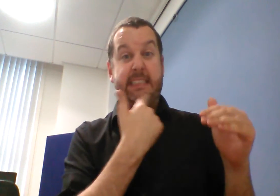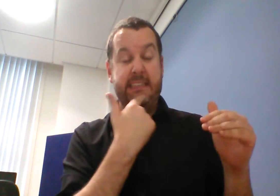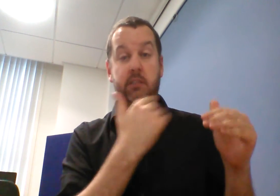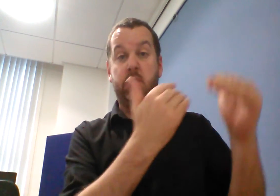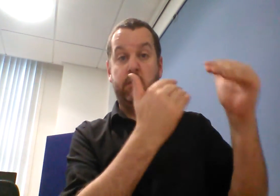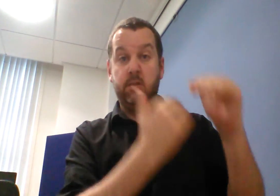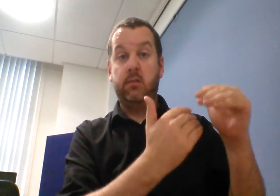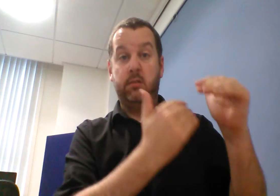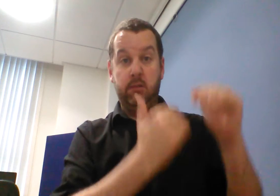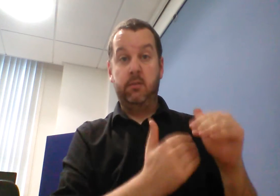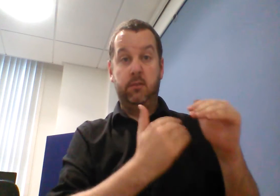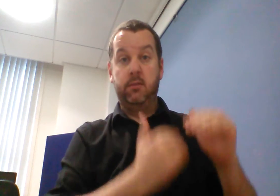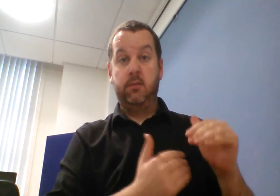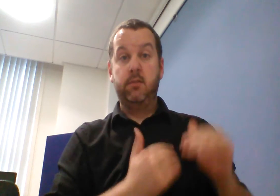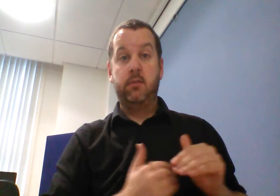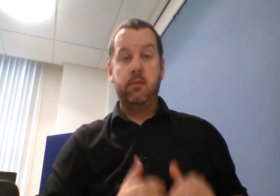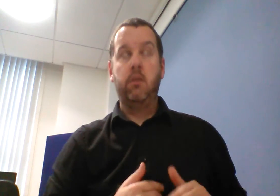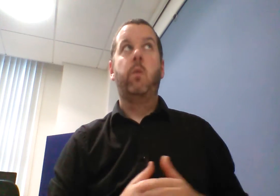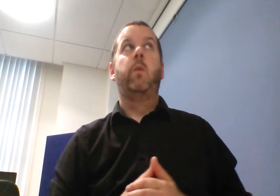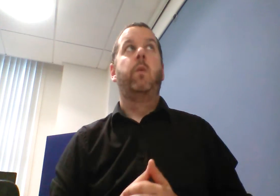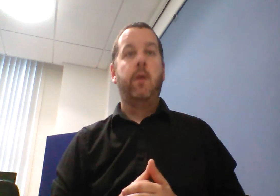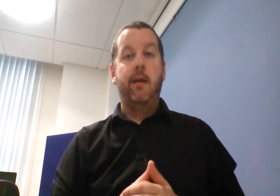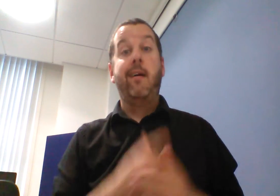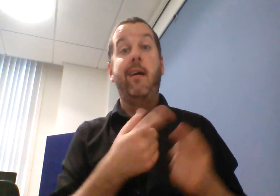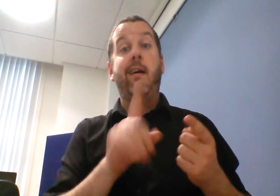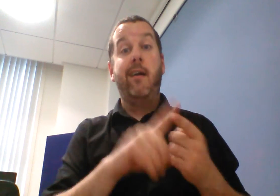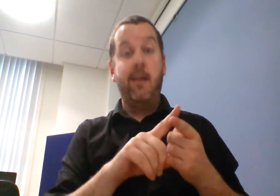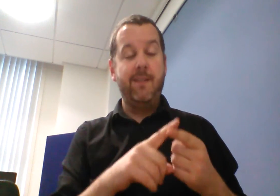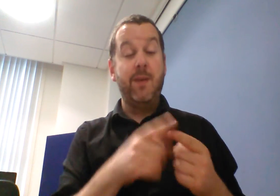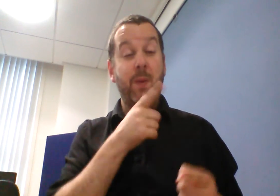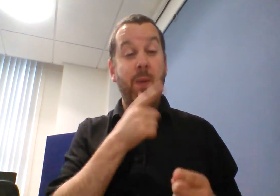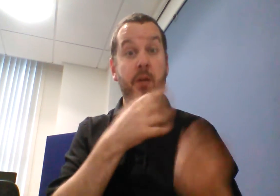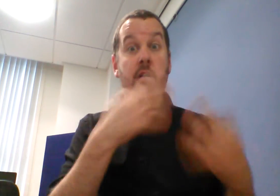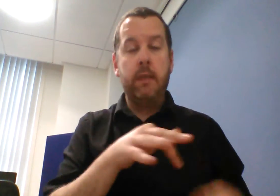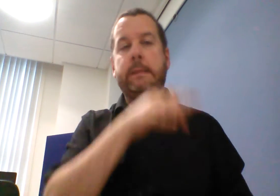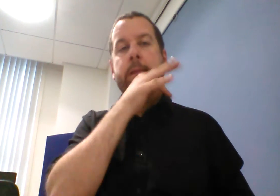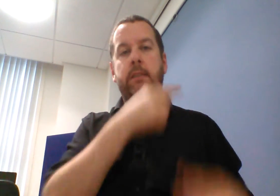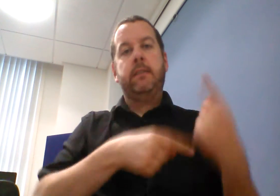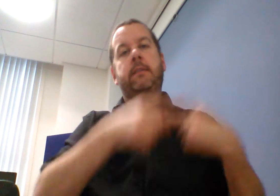It was a long process. Plus, I sometimes made little vocal slip ups and had to go back.